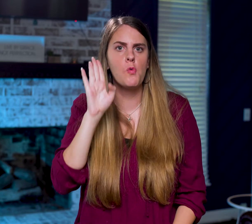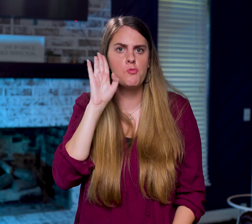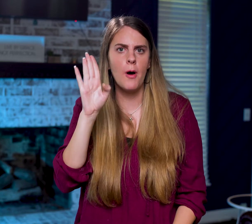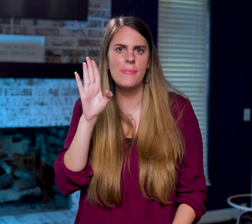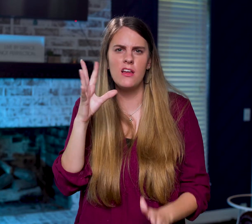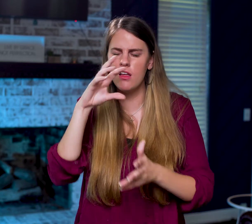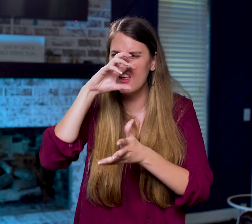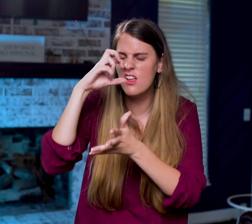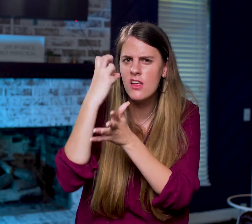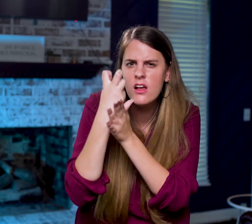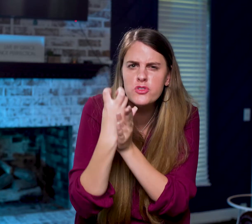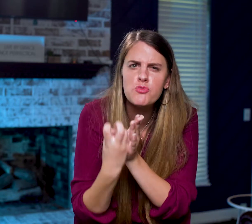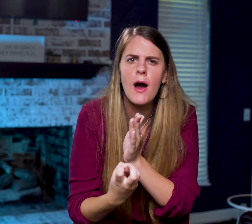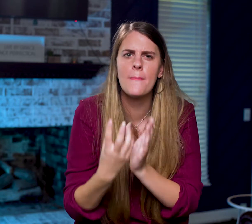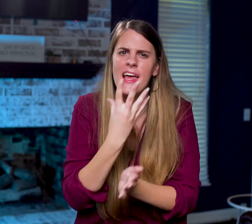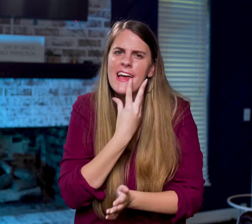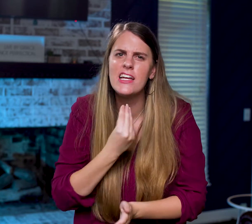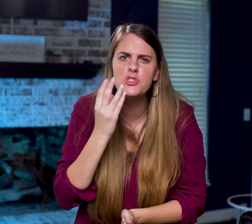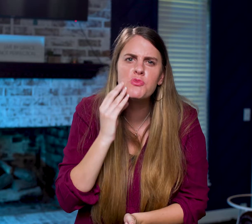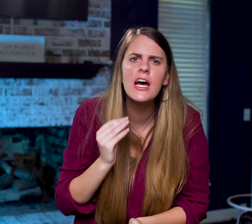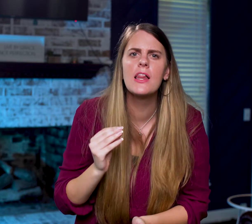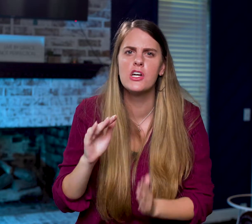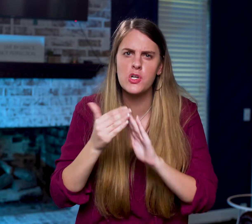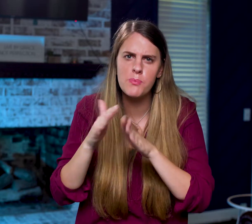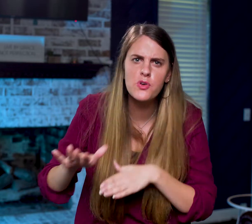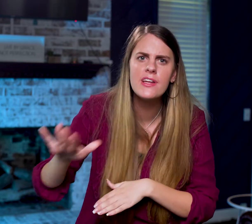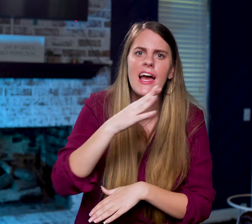will be absorbed into the Israelite community